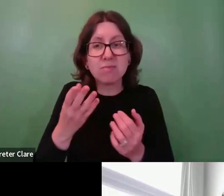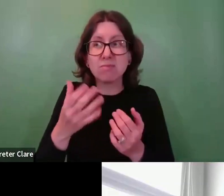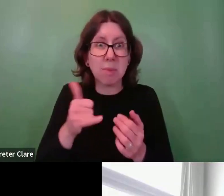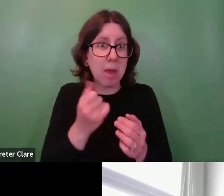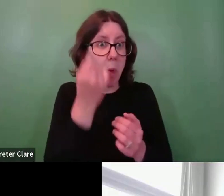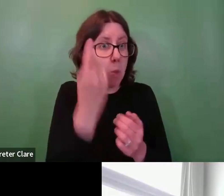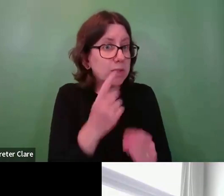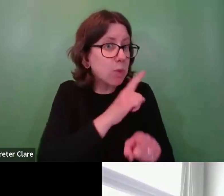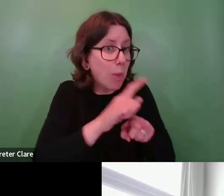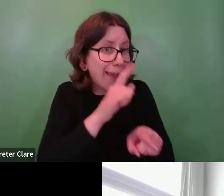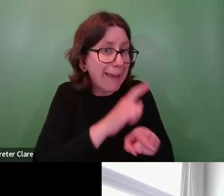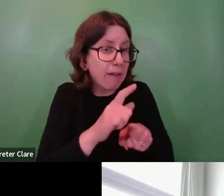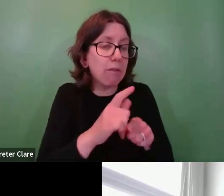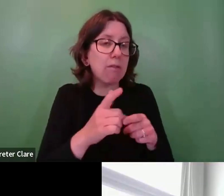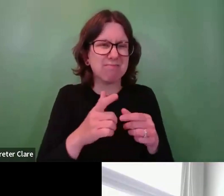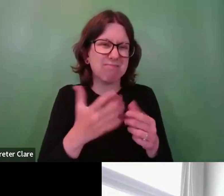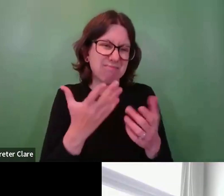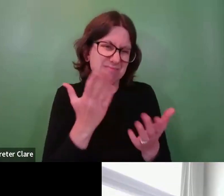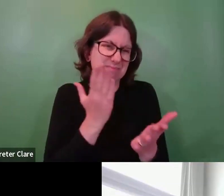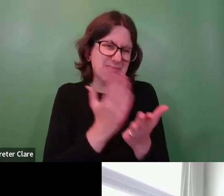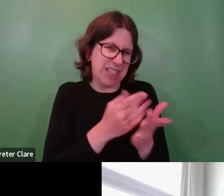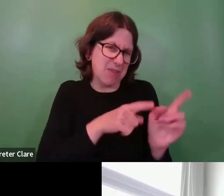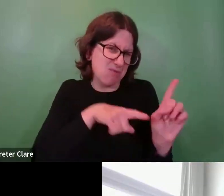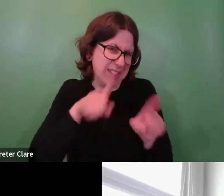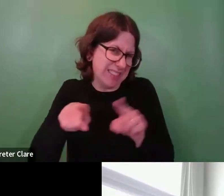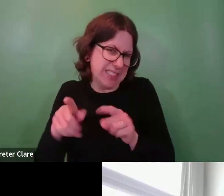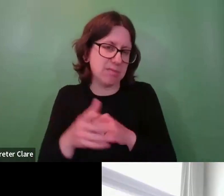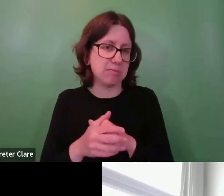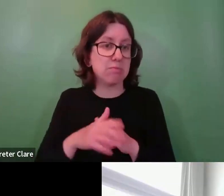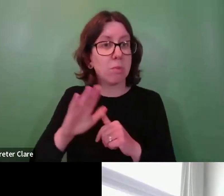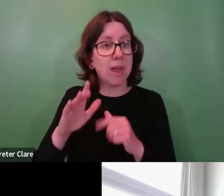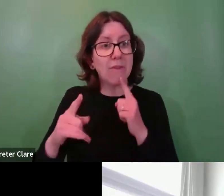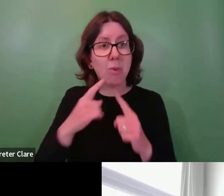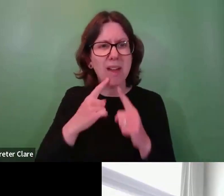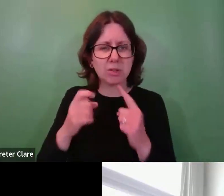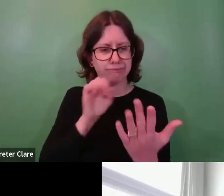But there is a lot of variety, and all the information would be on the advert about how much